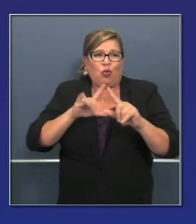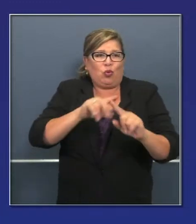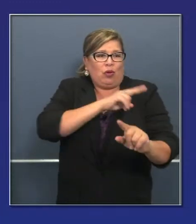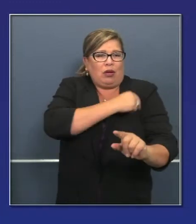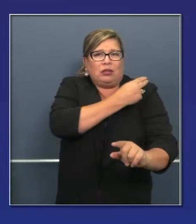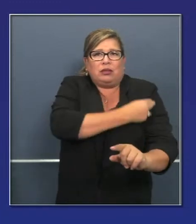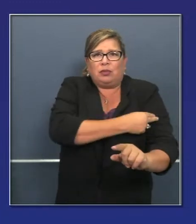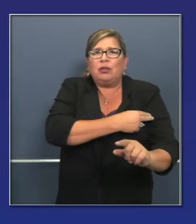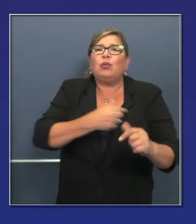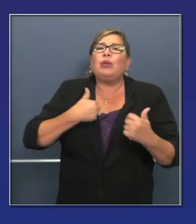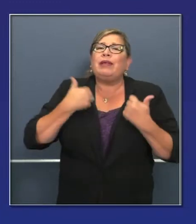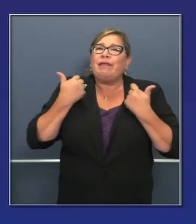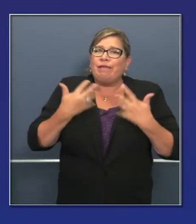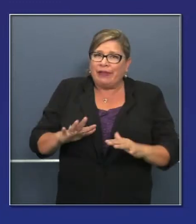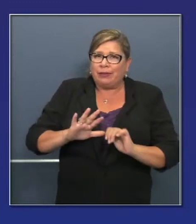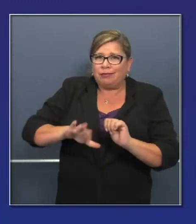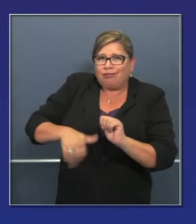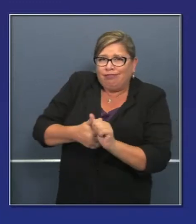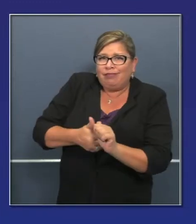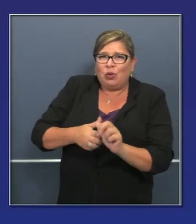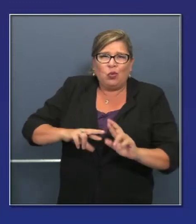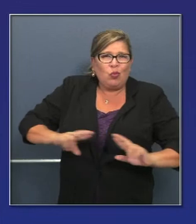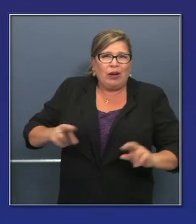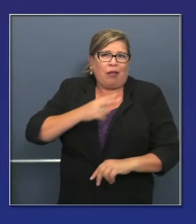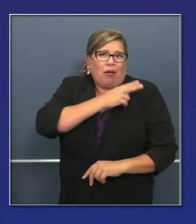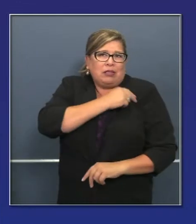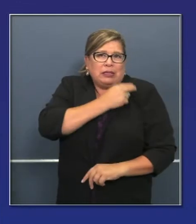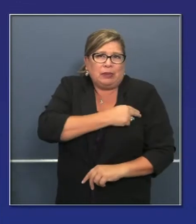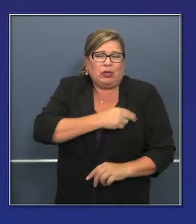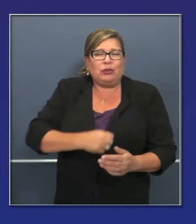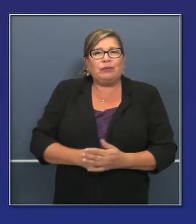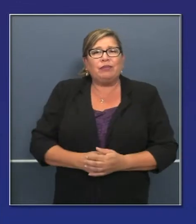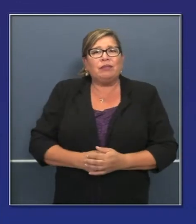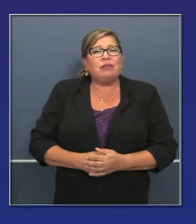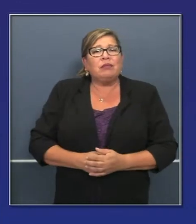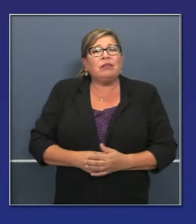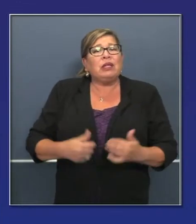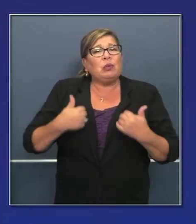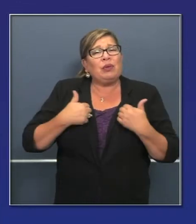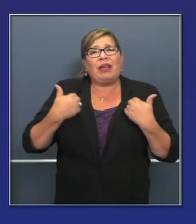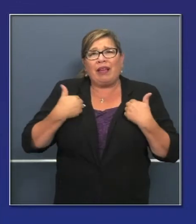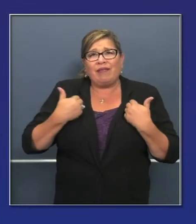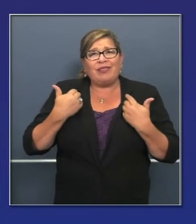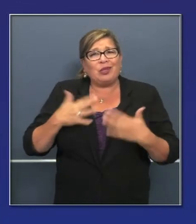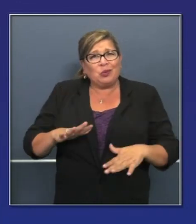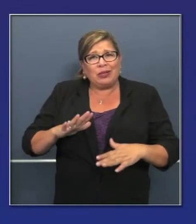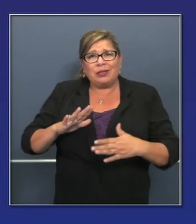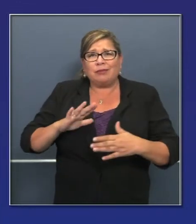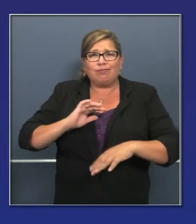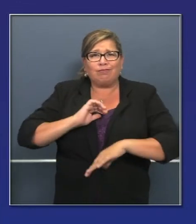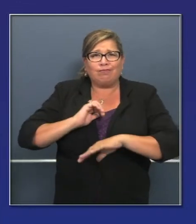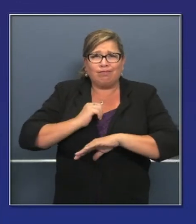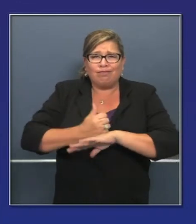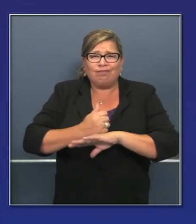many occasions we've identified over 52,000 beds that can be made available as part of our surge